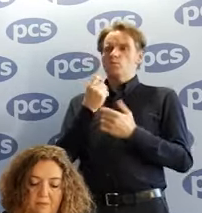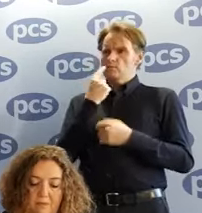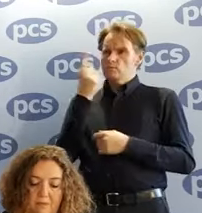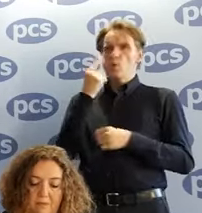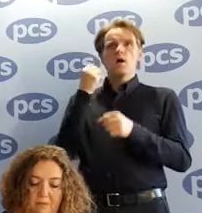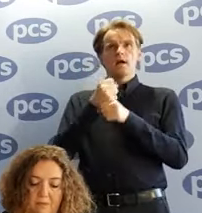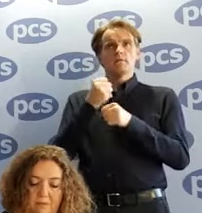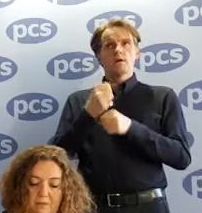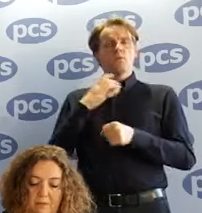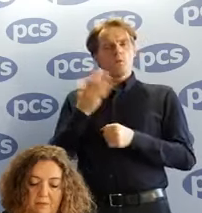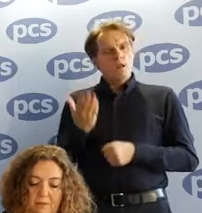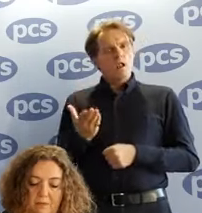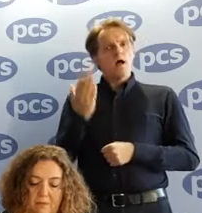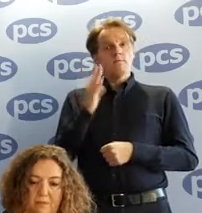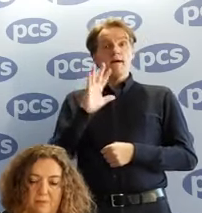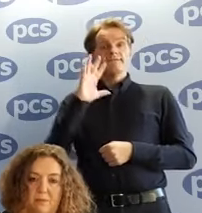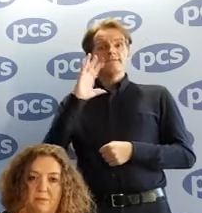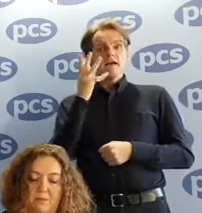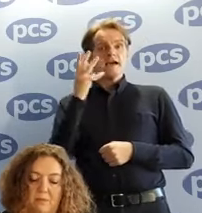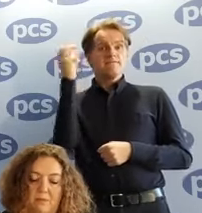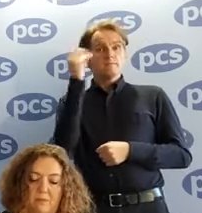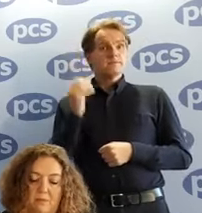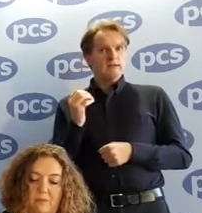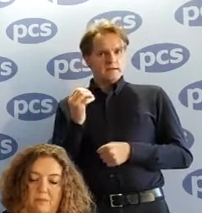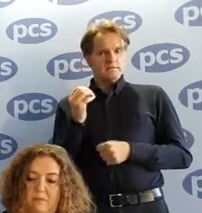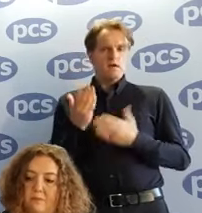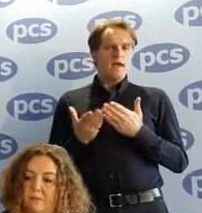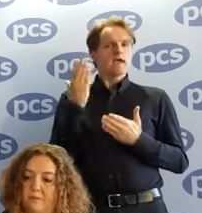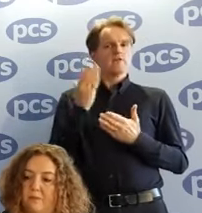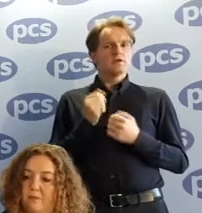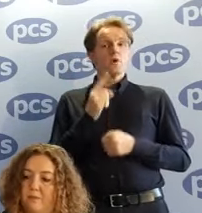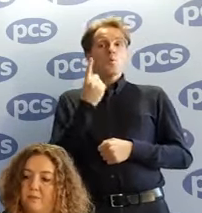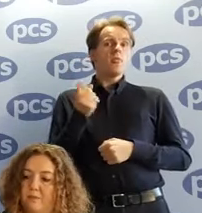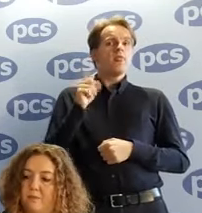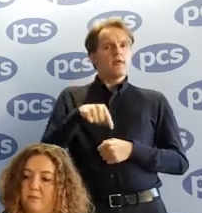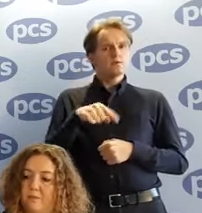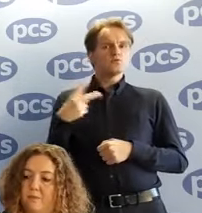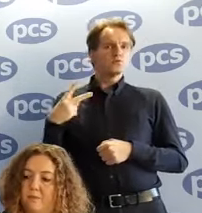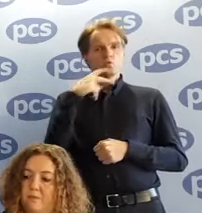the board £1,200 minimum underpin and £10 an hour and that is an